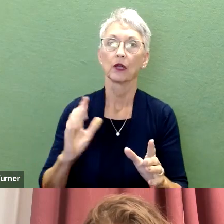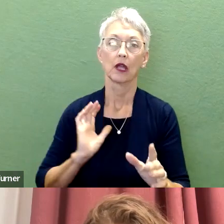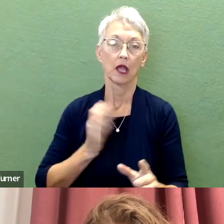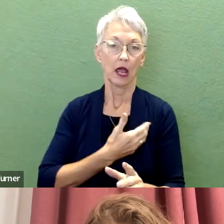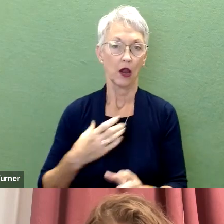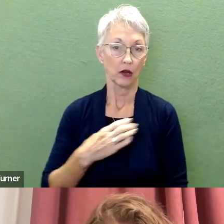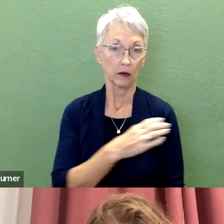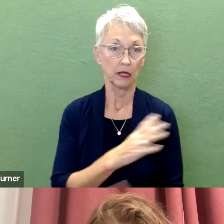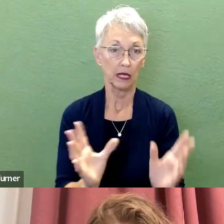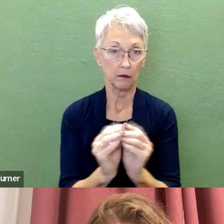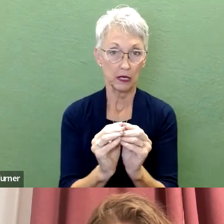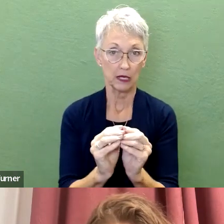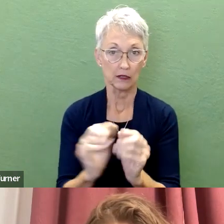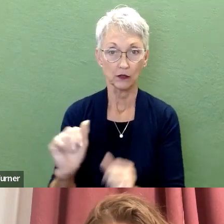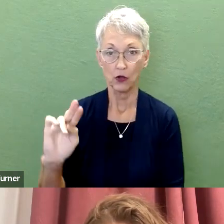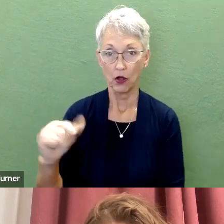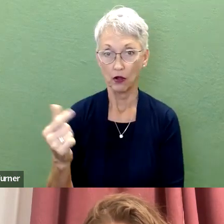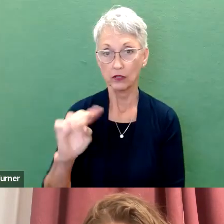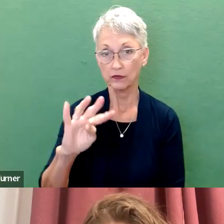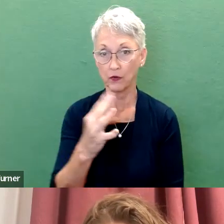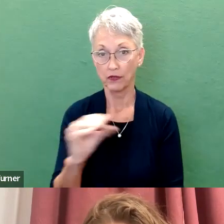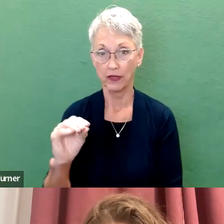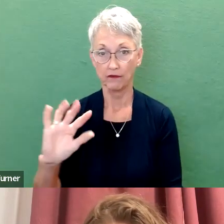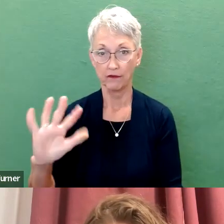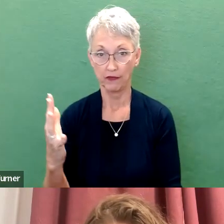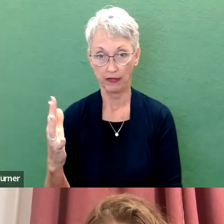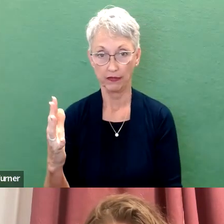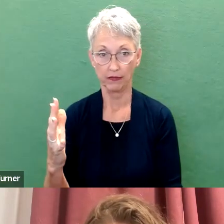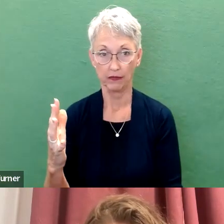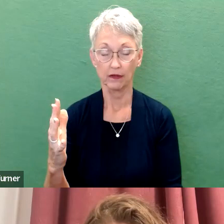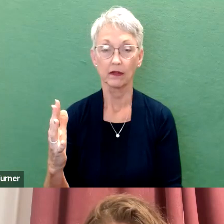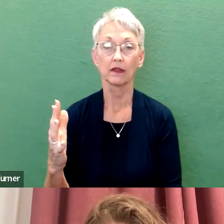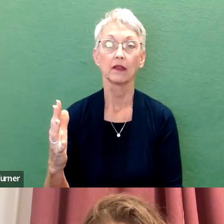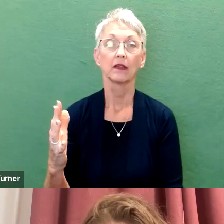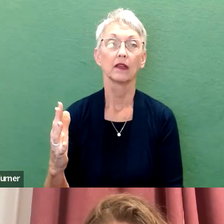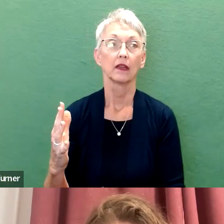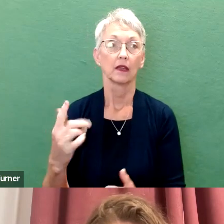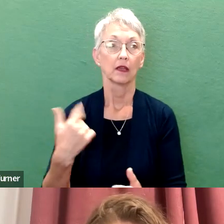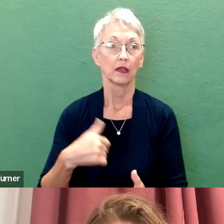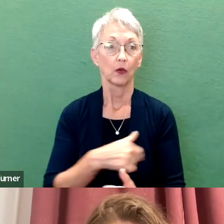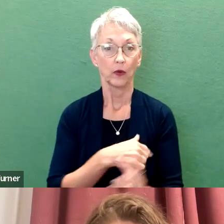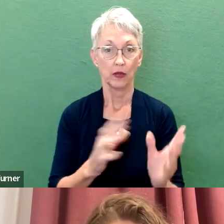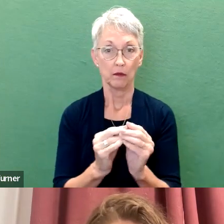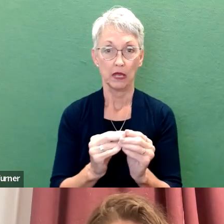reach more people so thank you so much for your time. >> Randi Turner: One last thing I would like to mention,